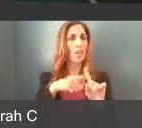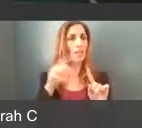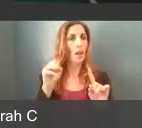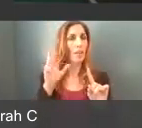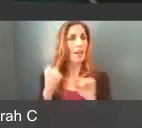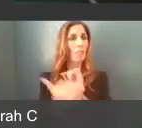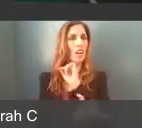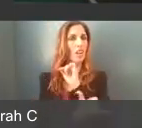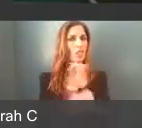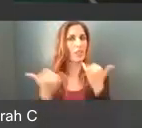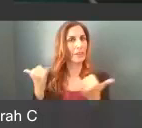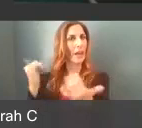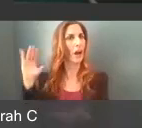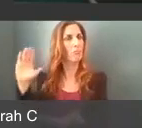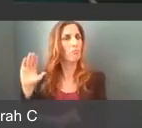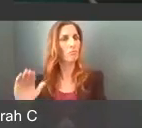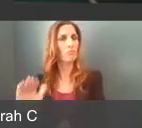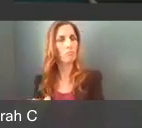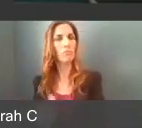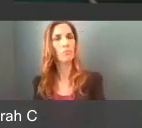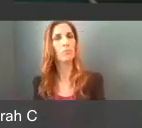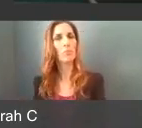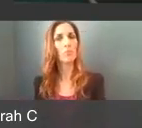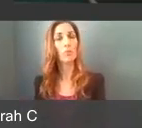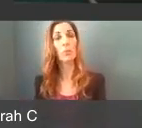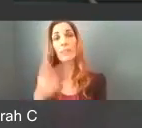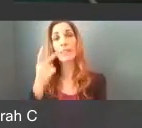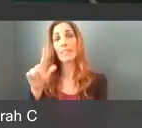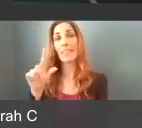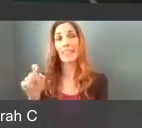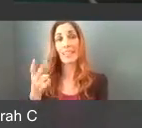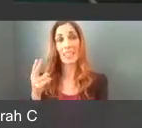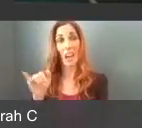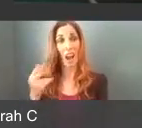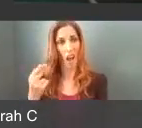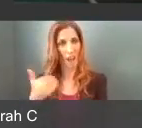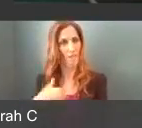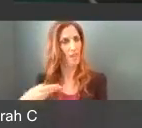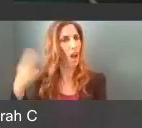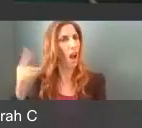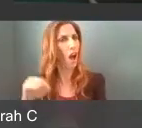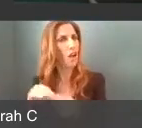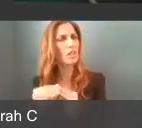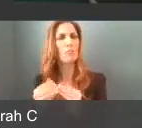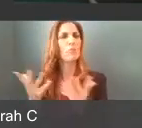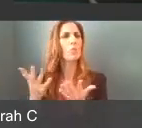down. We are seeing Lehigh County with high numbers so what would you suggest bringing those numbers